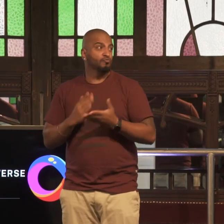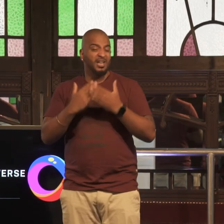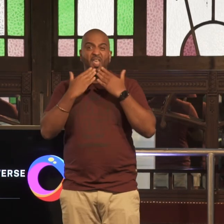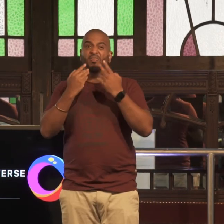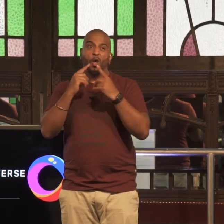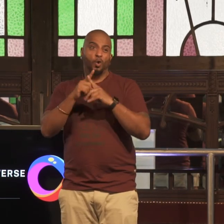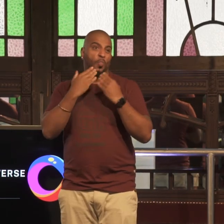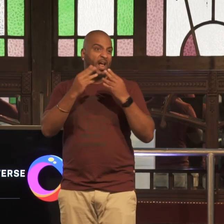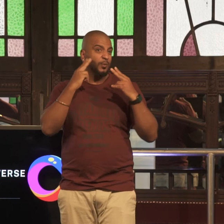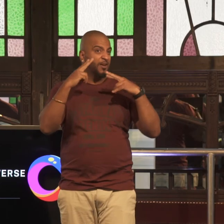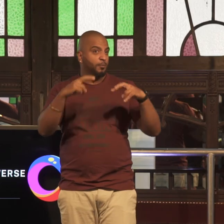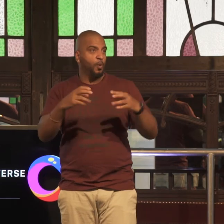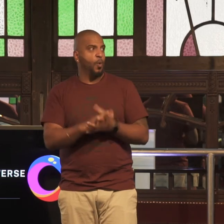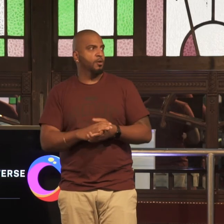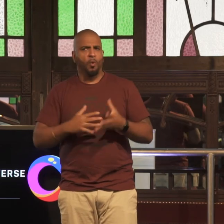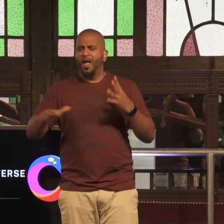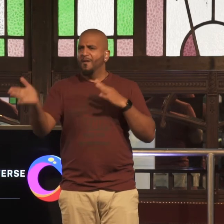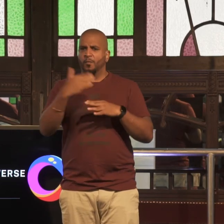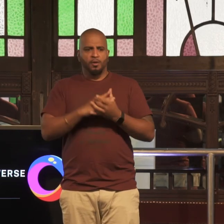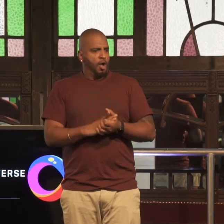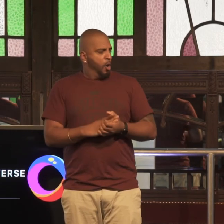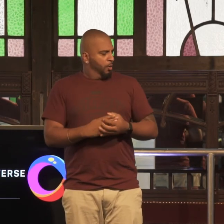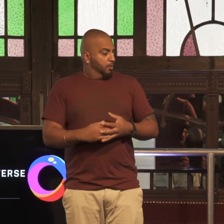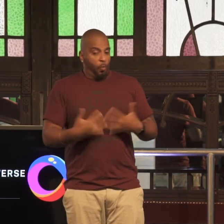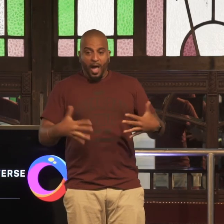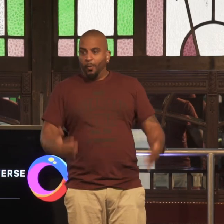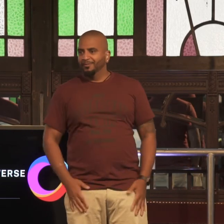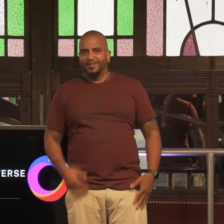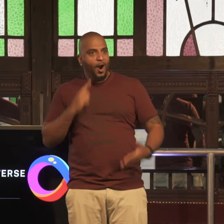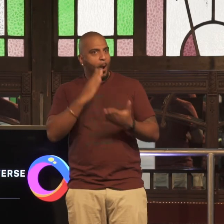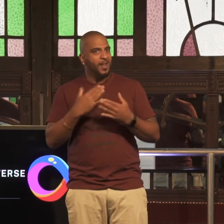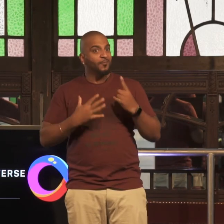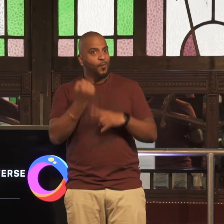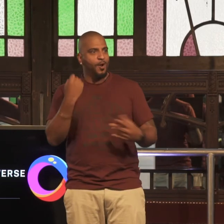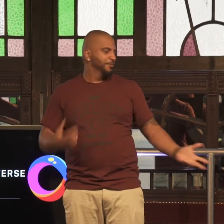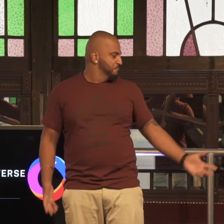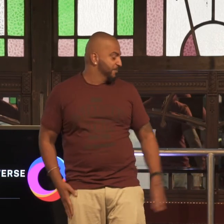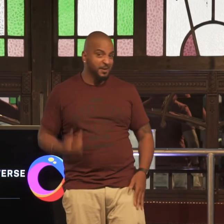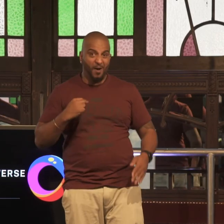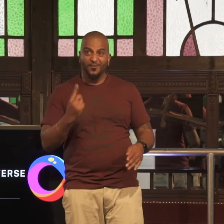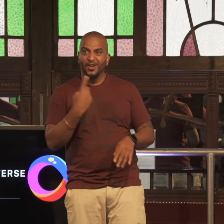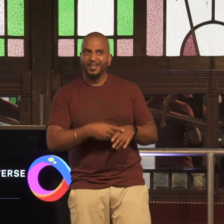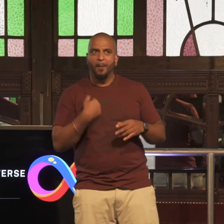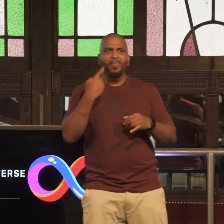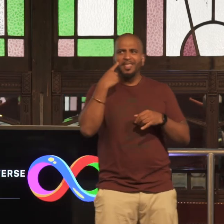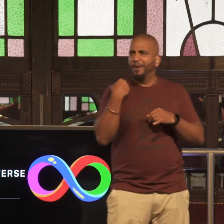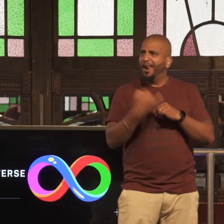and he doesn't actually know sign language, but he has done a fantastic job, Especially thanks to Deaf Explorer as well.